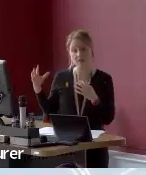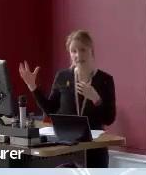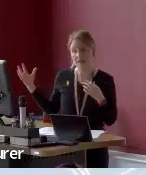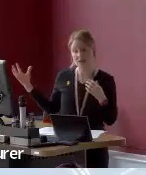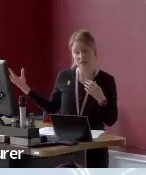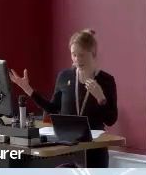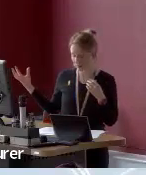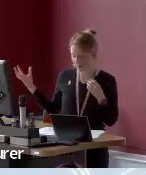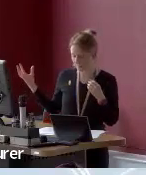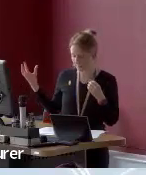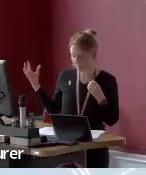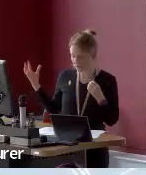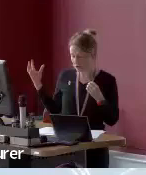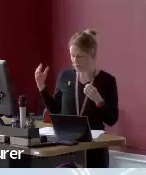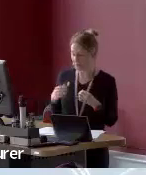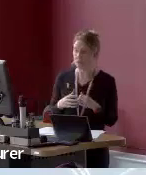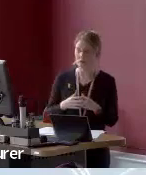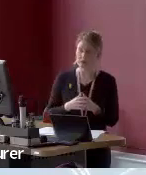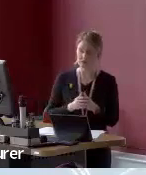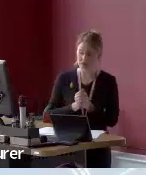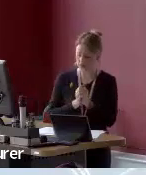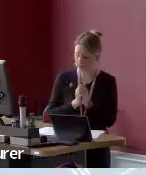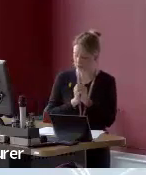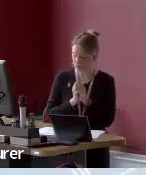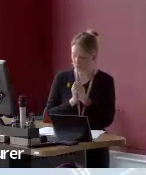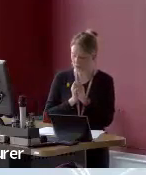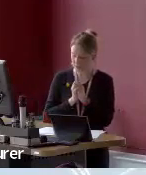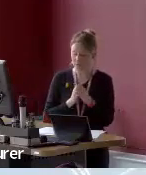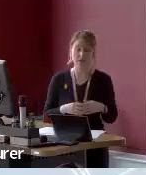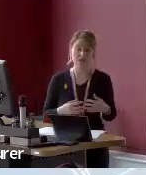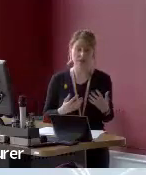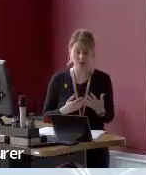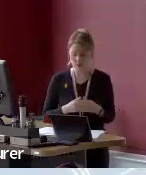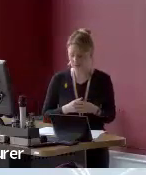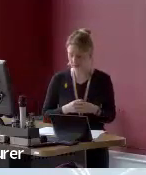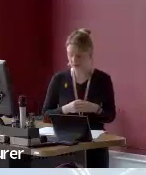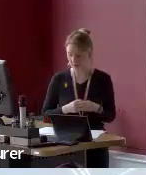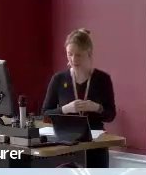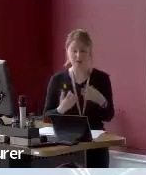different areas of health to translate complex research into easier to understand outputs and